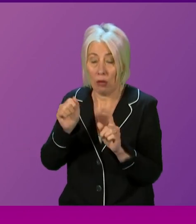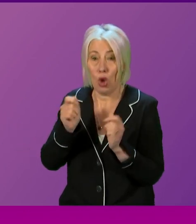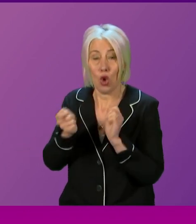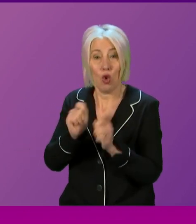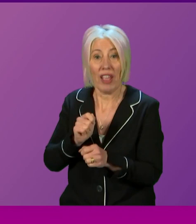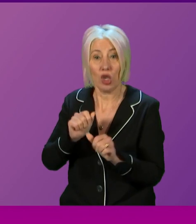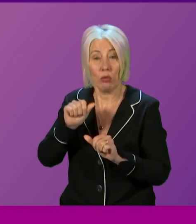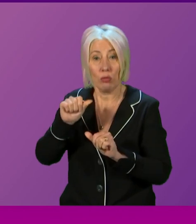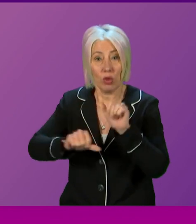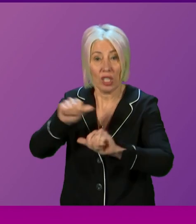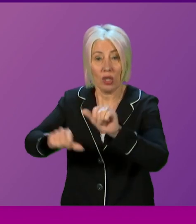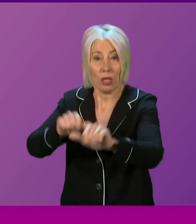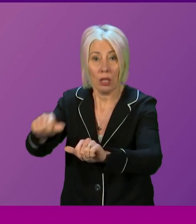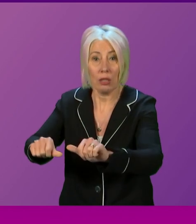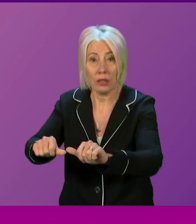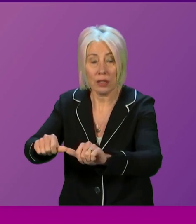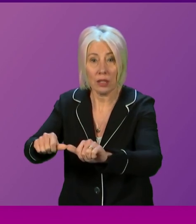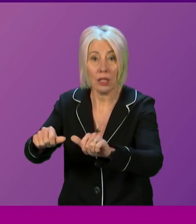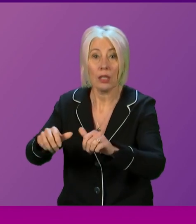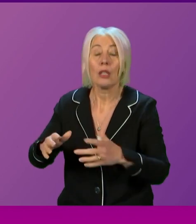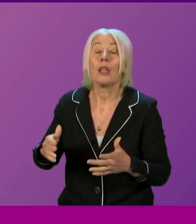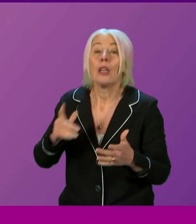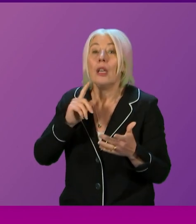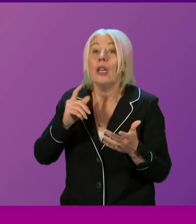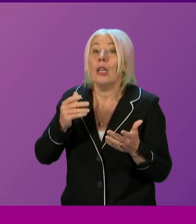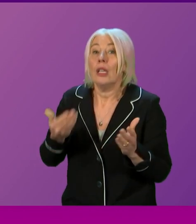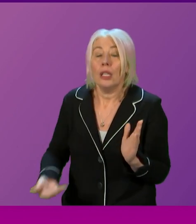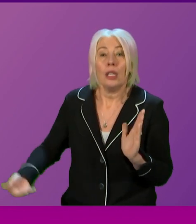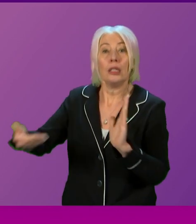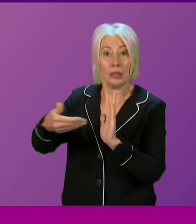On a point of order further to that, Presiding Officer.